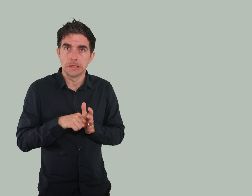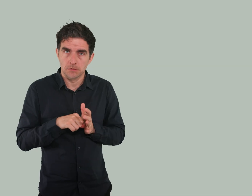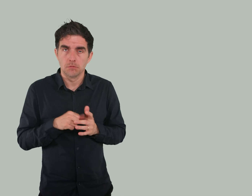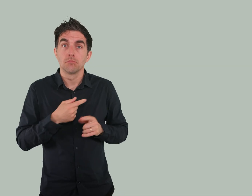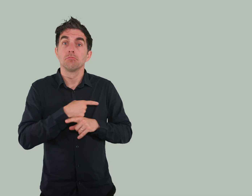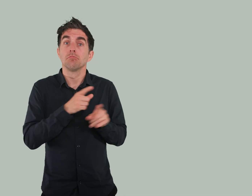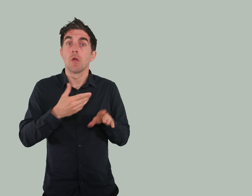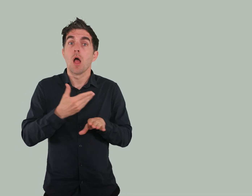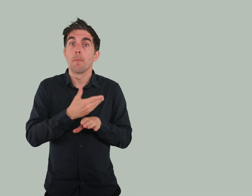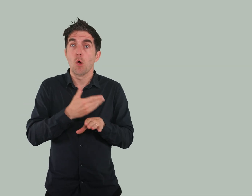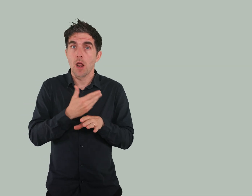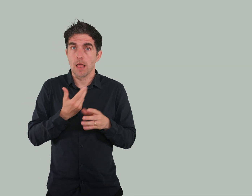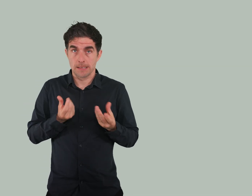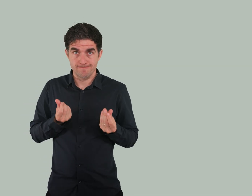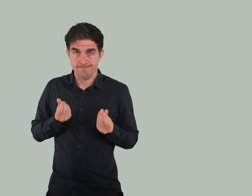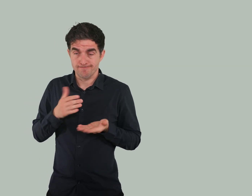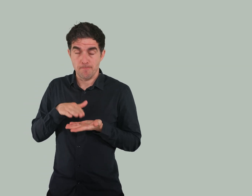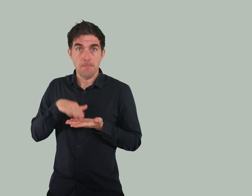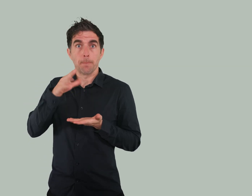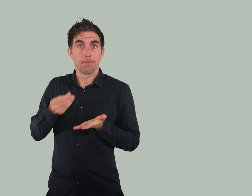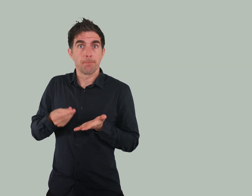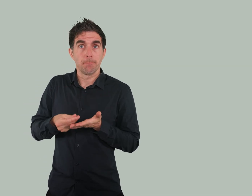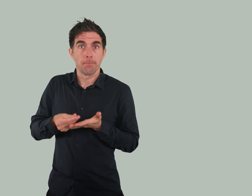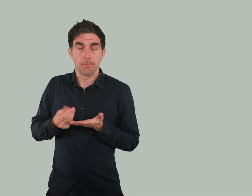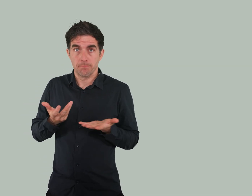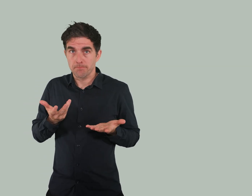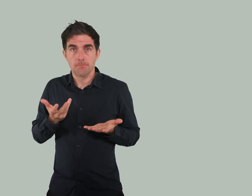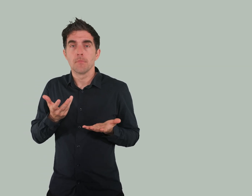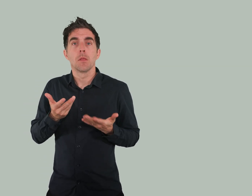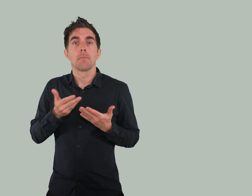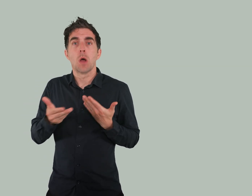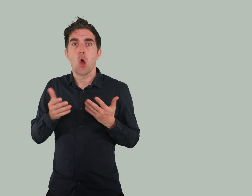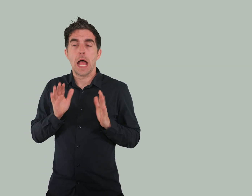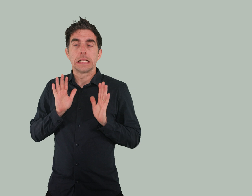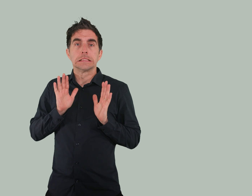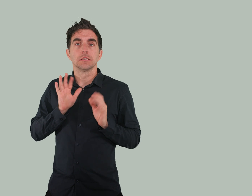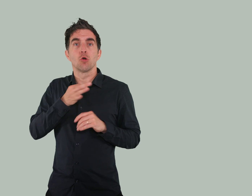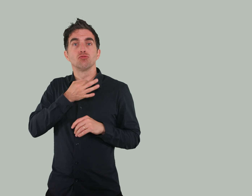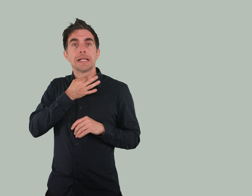Employers face higher costs and greater perceived risks